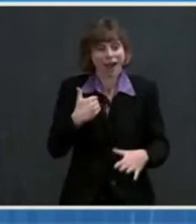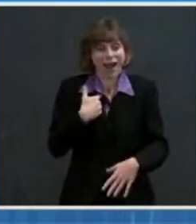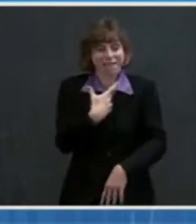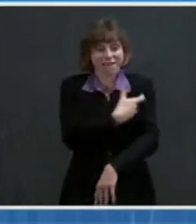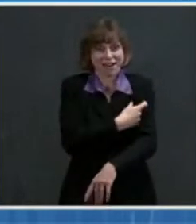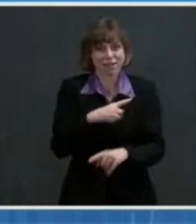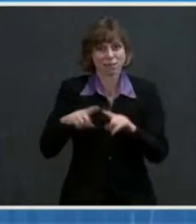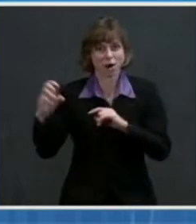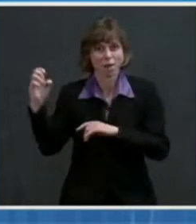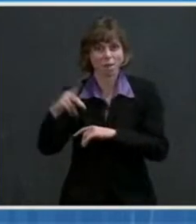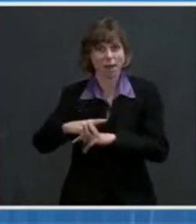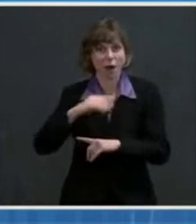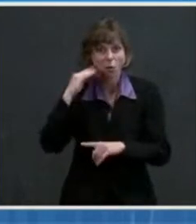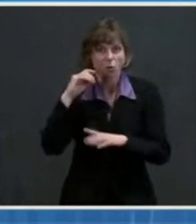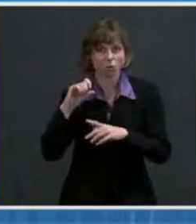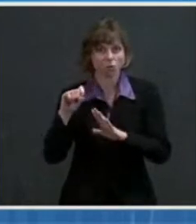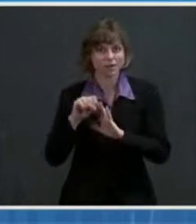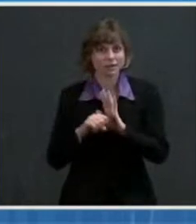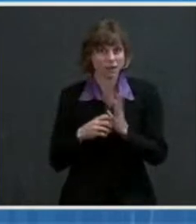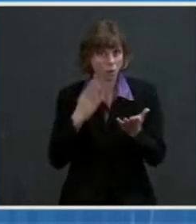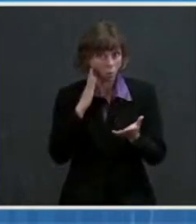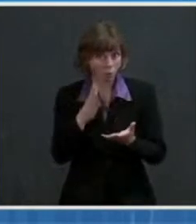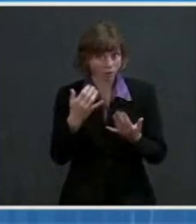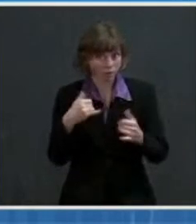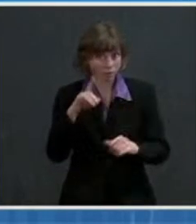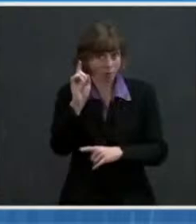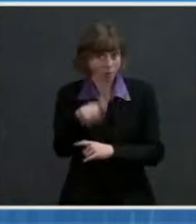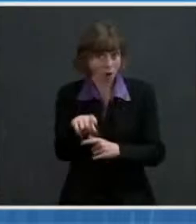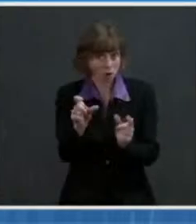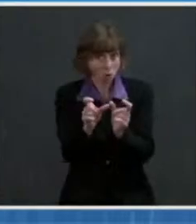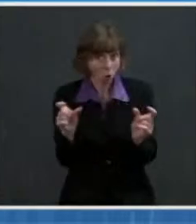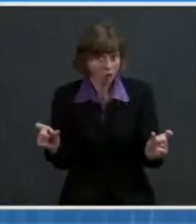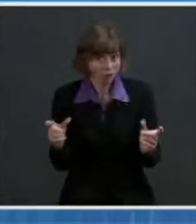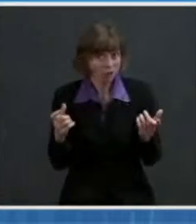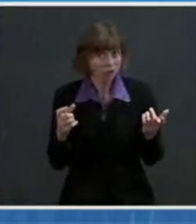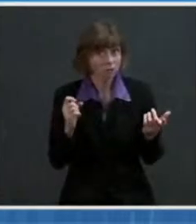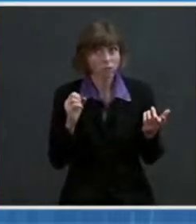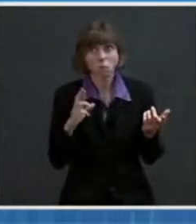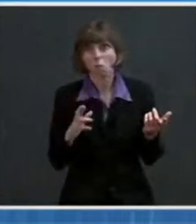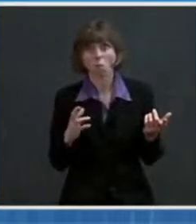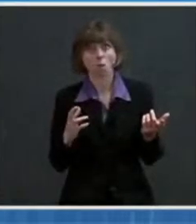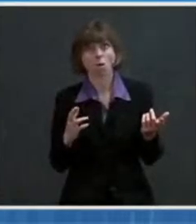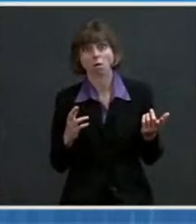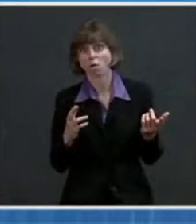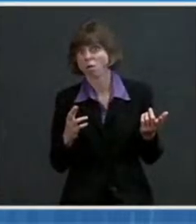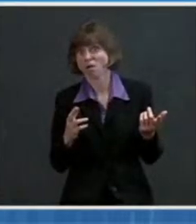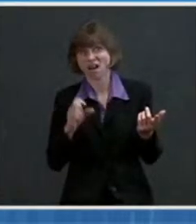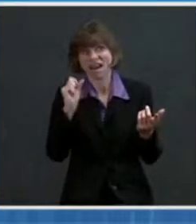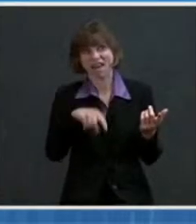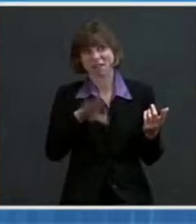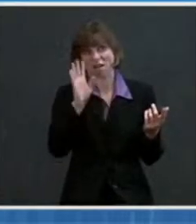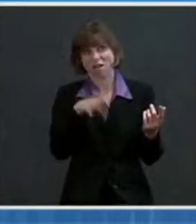TO, WHAT GUIDANCE WOULD YOU GIVE THE GOVERNOR VACCINATED PEOPLE COMING BACK TO THE STATE.